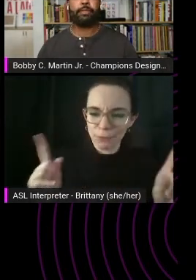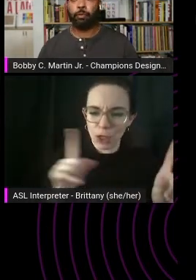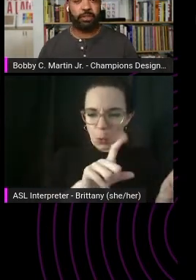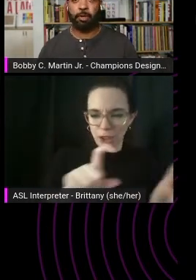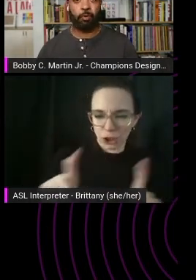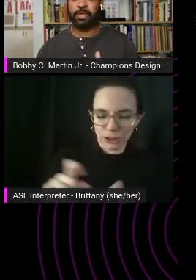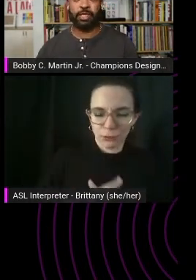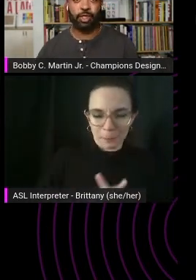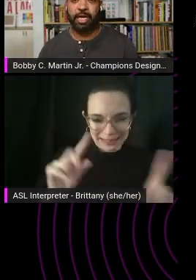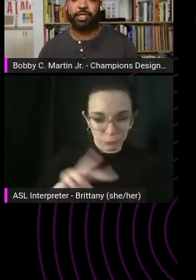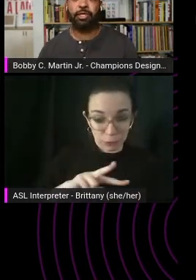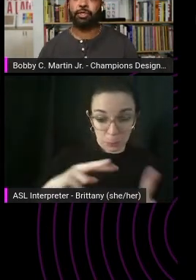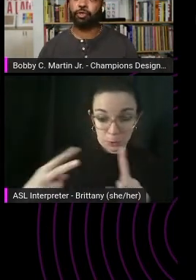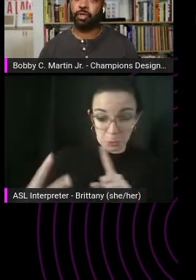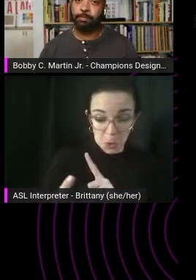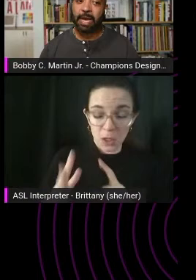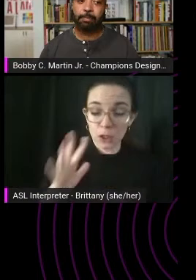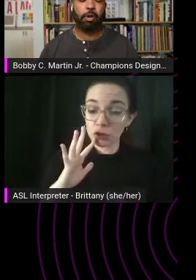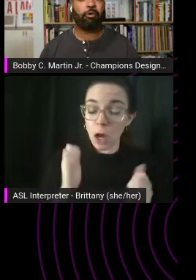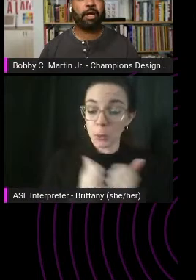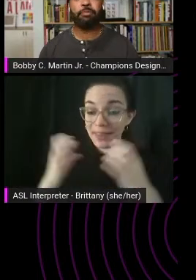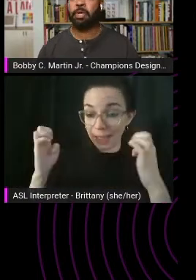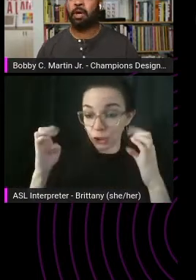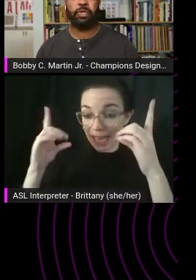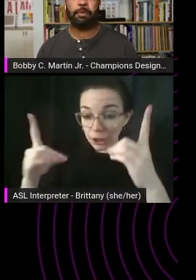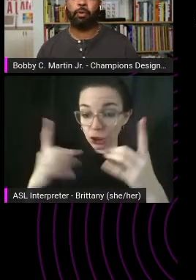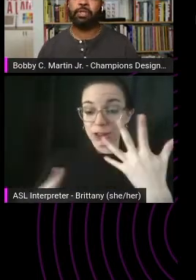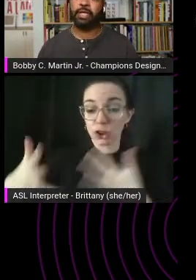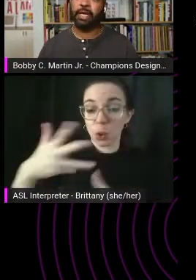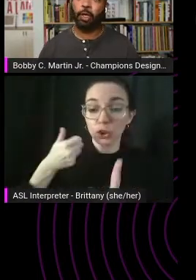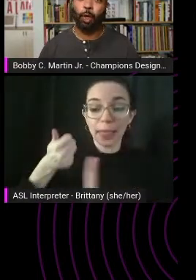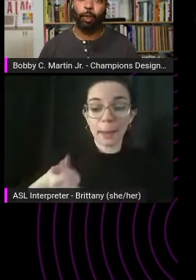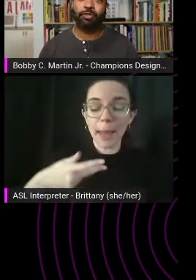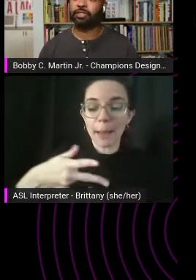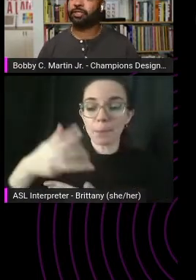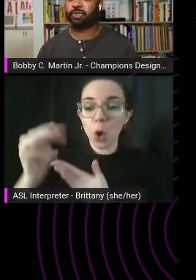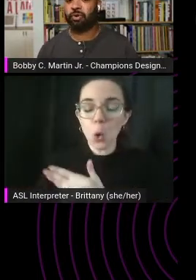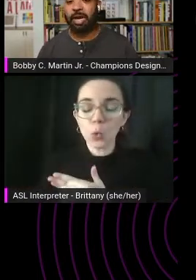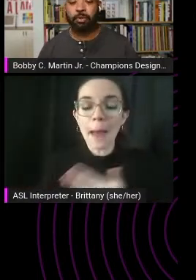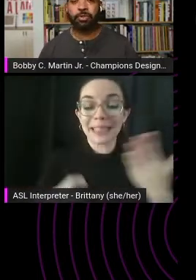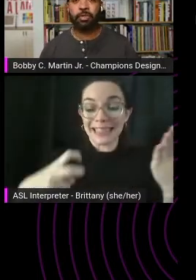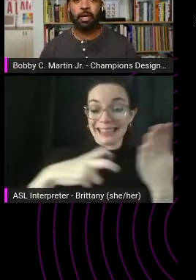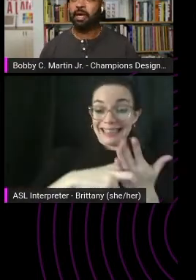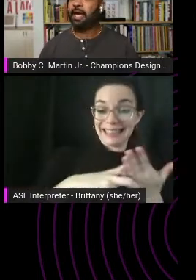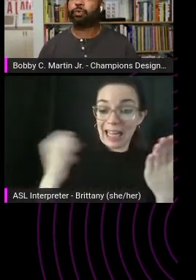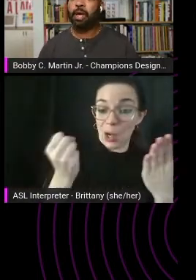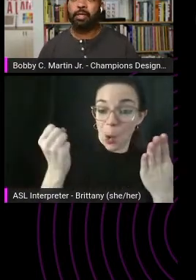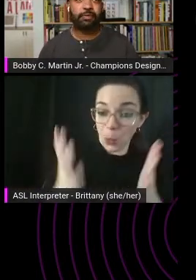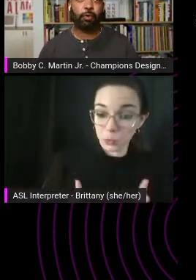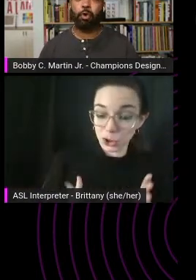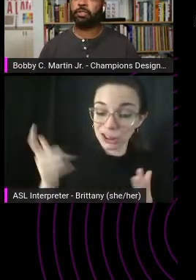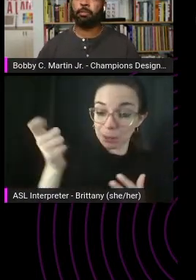We spoke with education and social impact programs. We spoke with ticket holders and subscribers, as well as, of course,